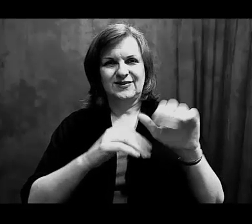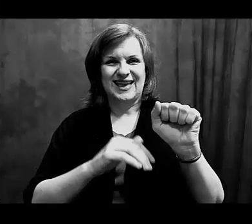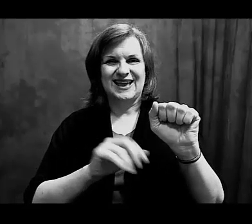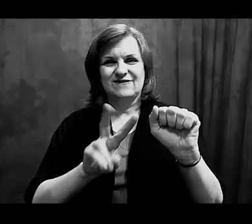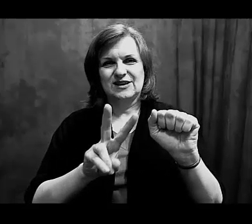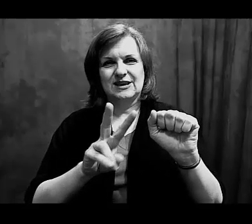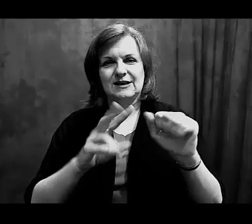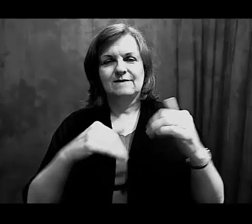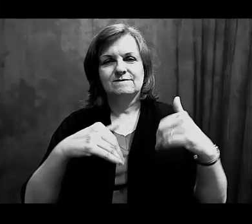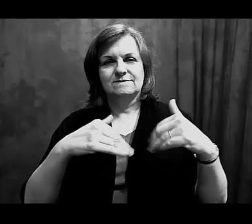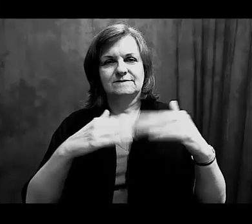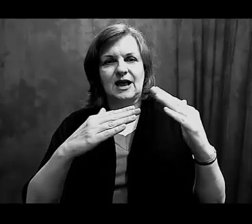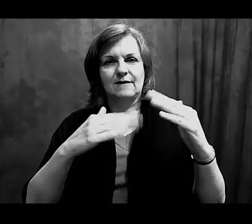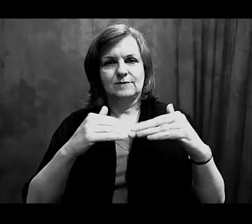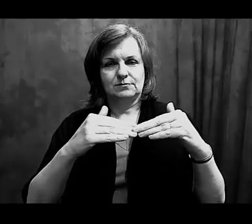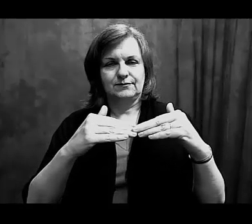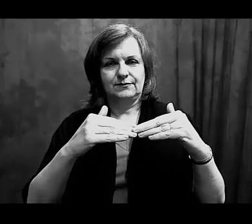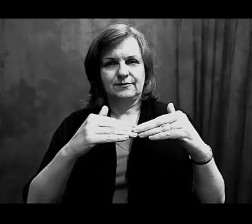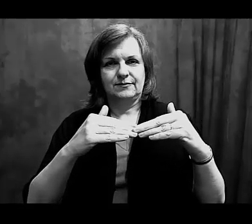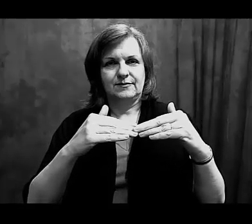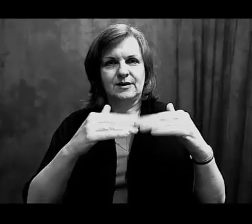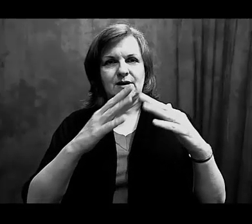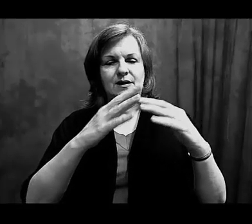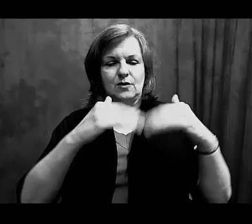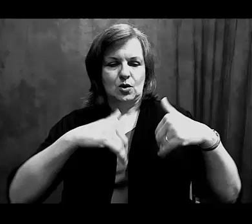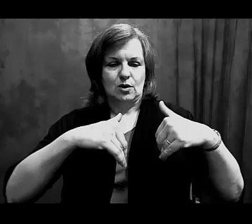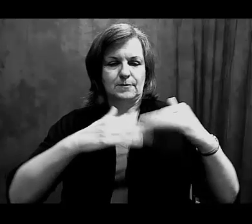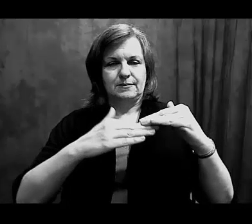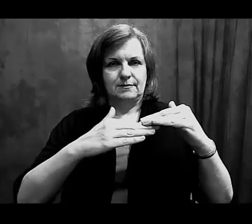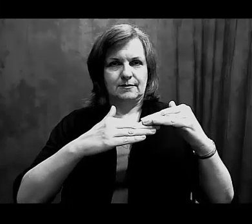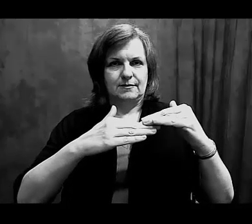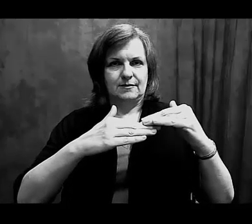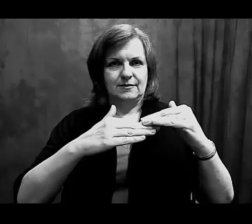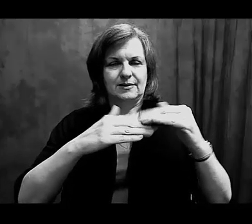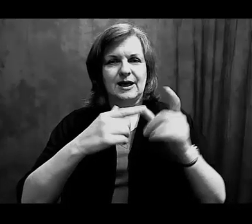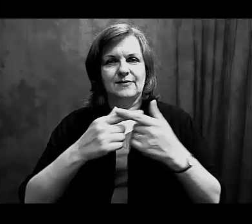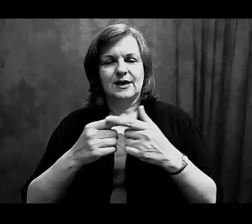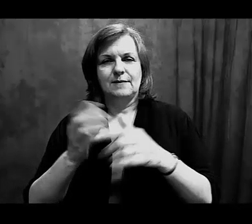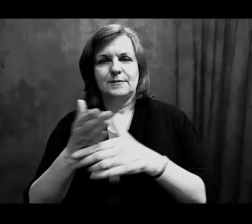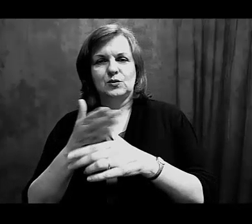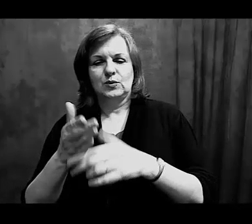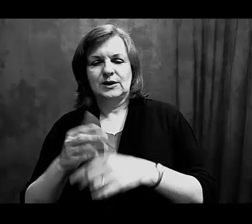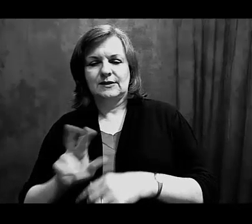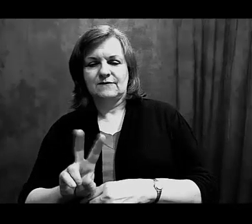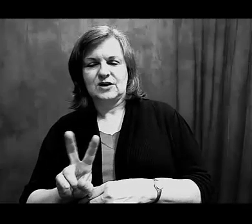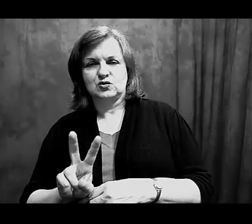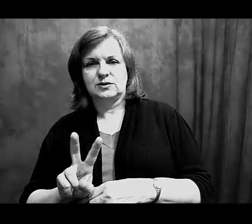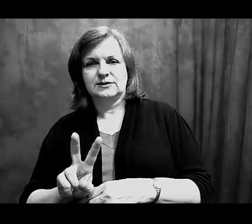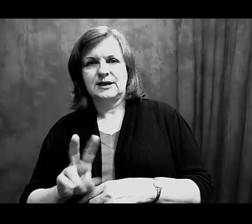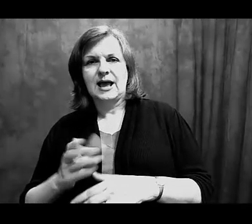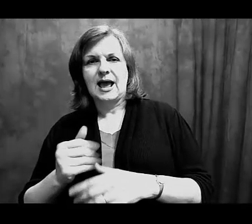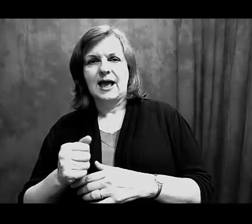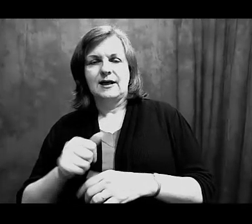between the atrium the ventricle so those AV valves